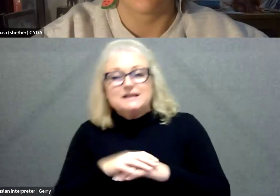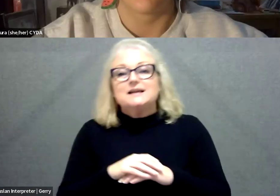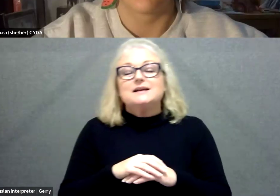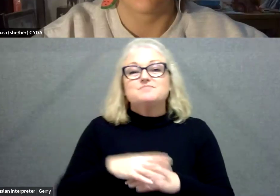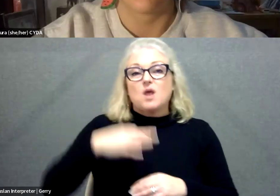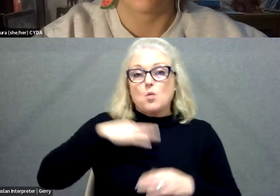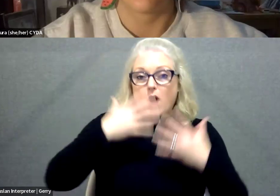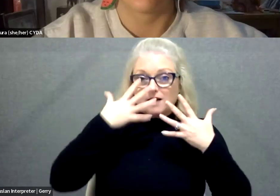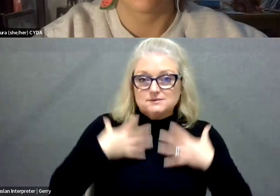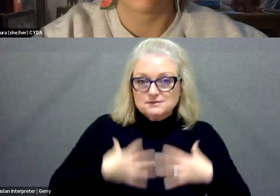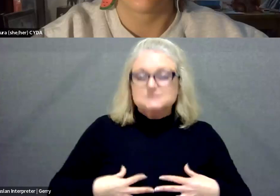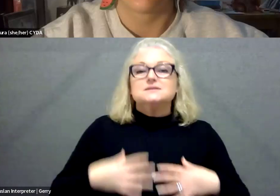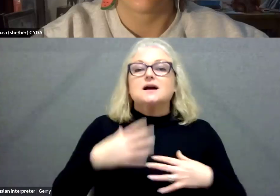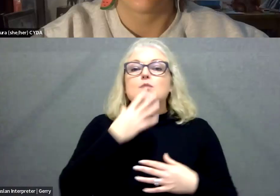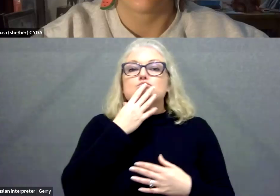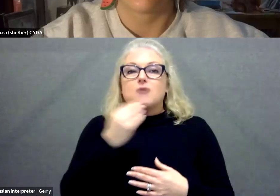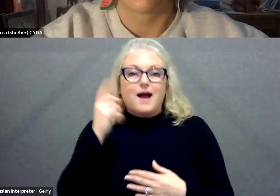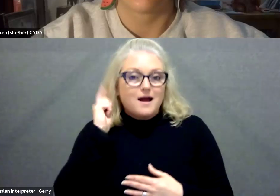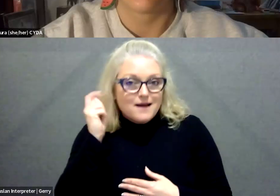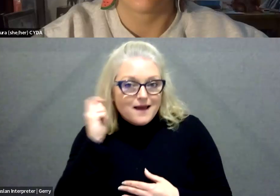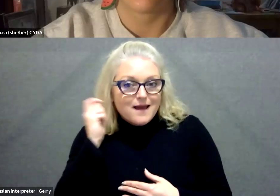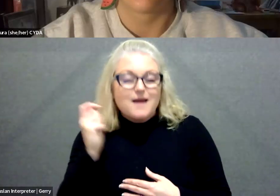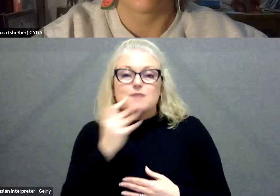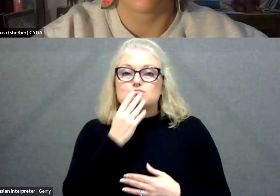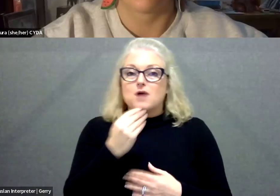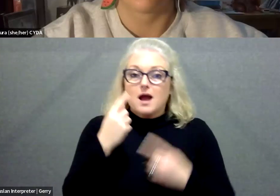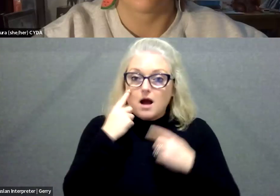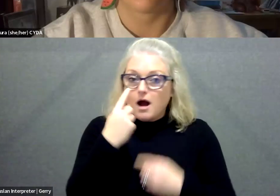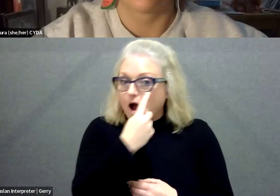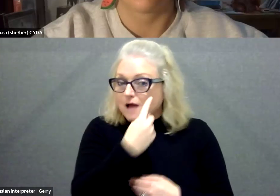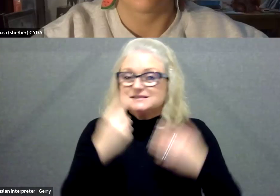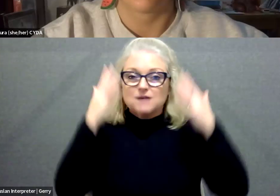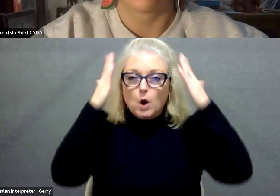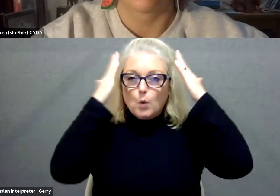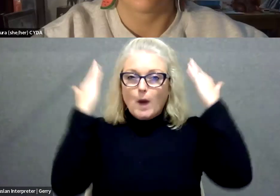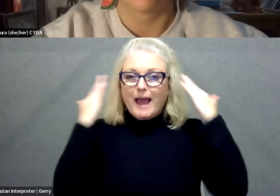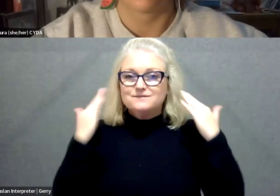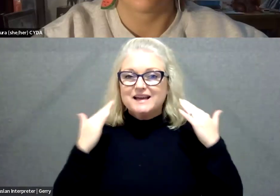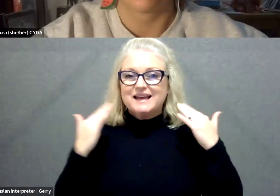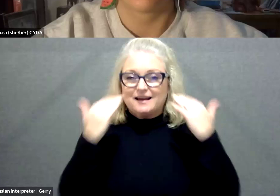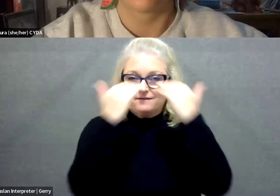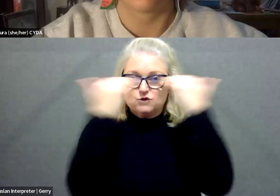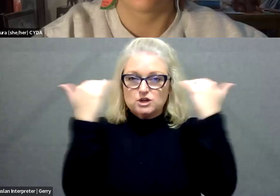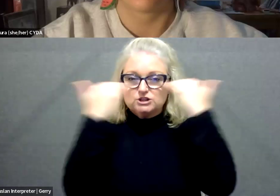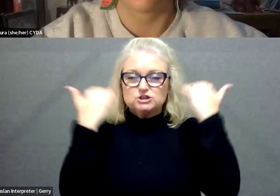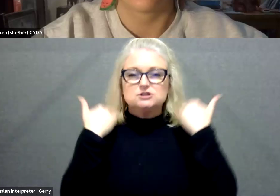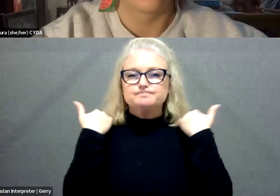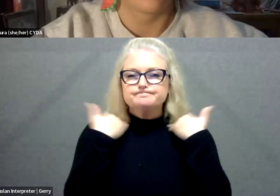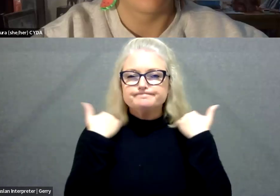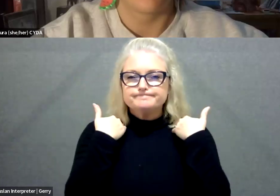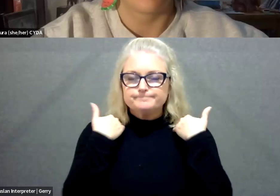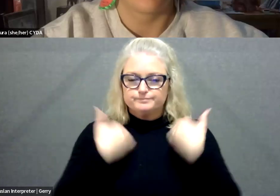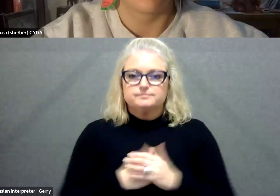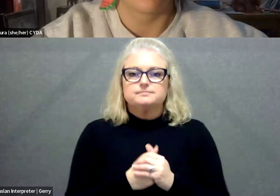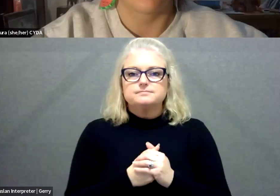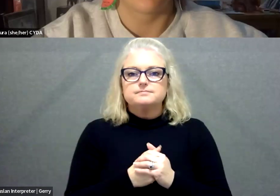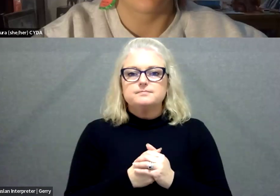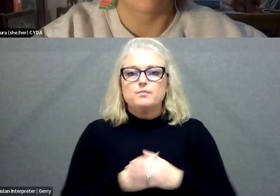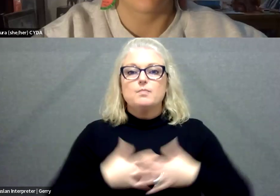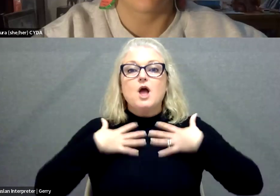brown eyes. My hair is wavy with a fringe, about shoulder length and I am wearing glasses. I have